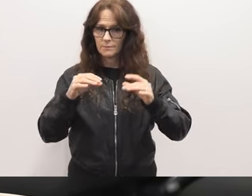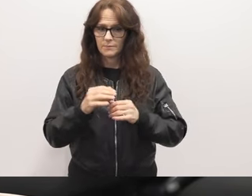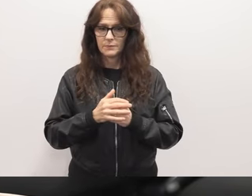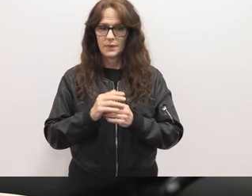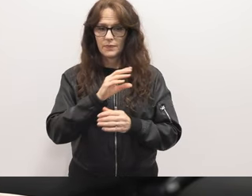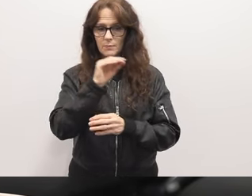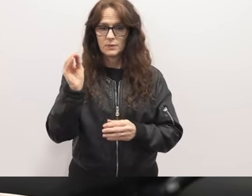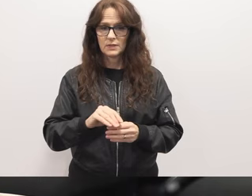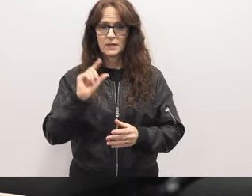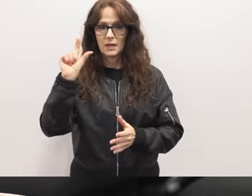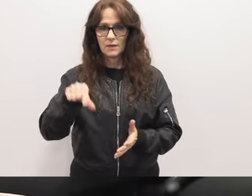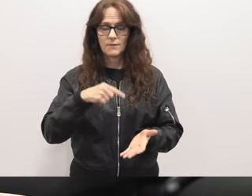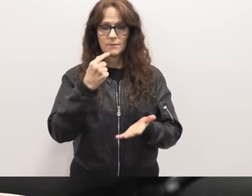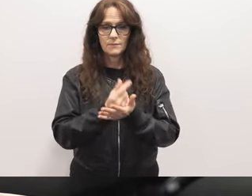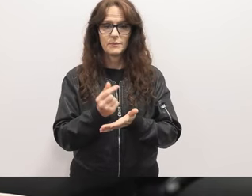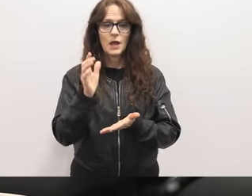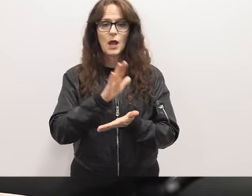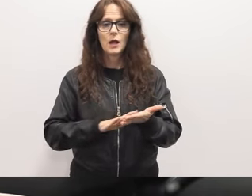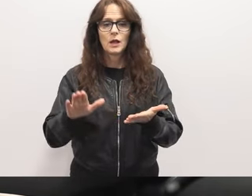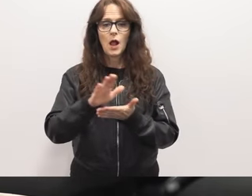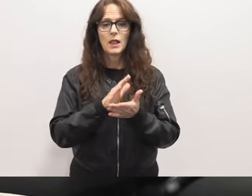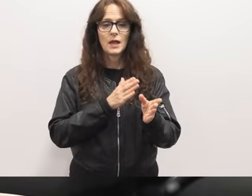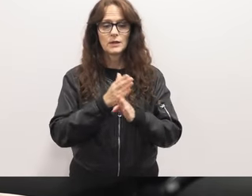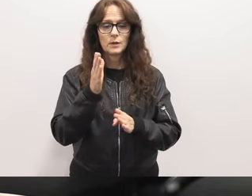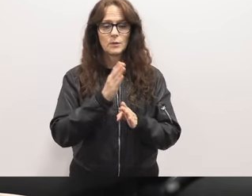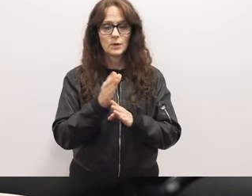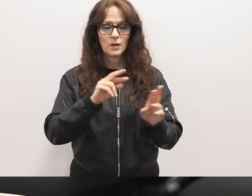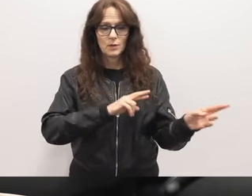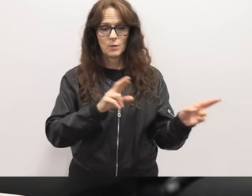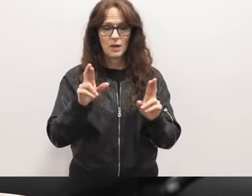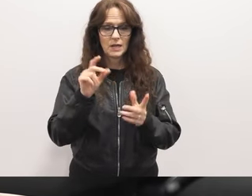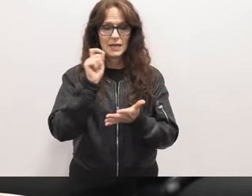the percentage of graduates who are college and career ready. It is written very specifically in our district goals.